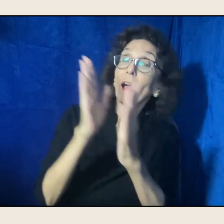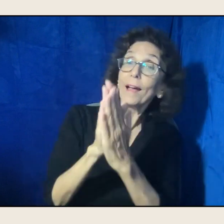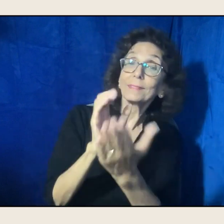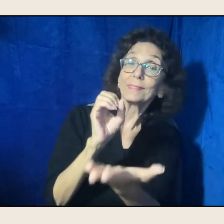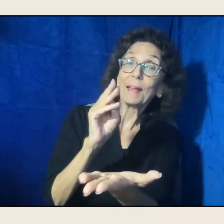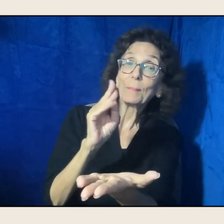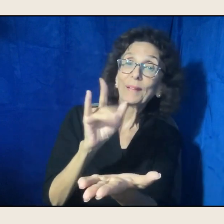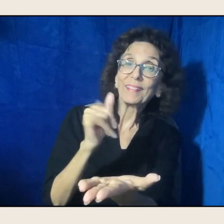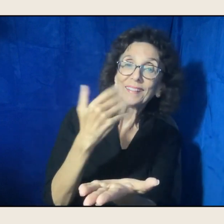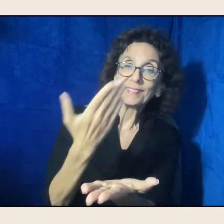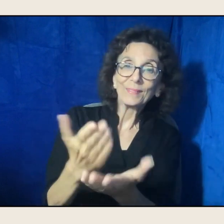I'd be happy to start.